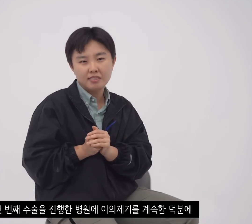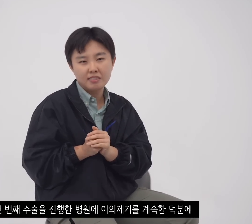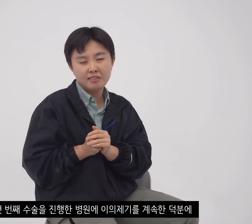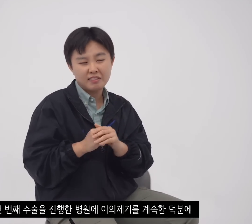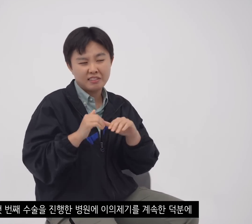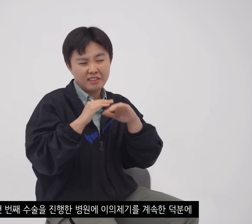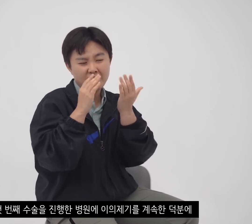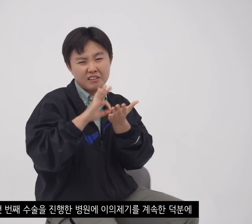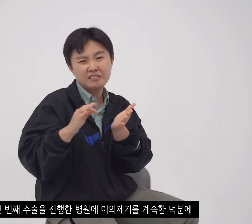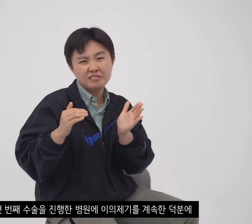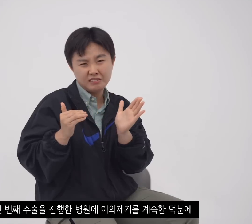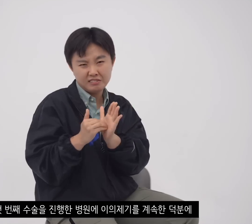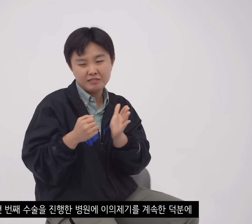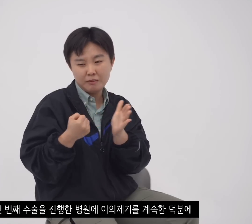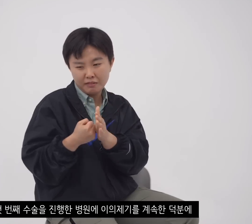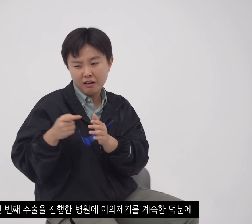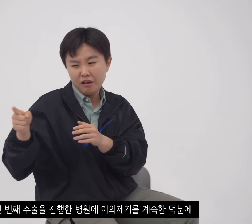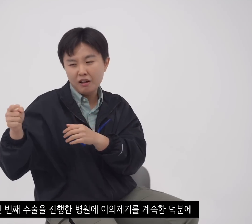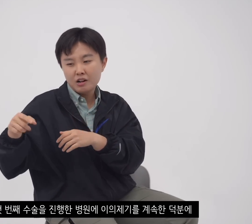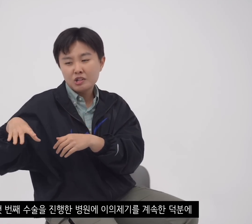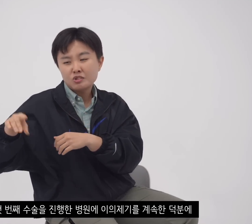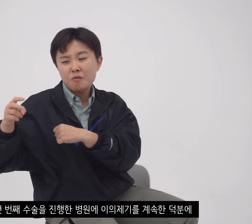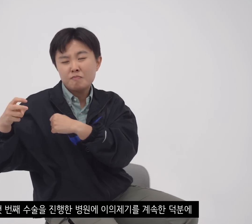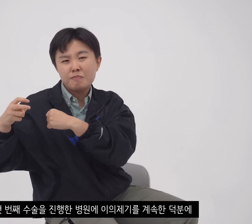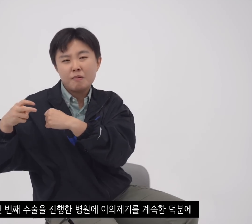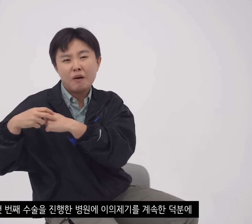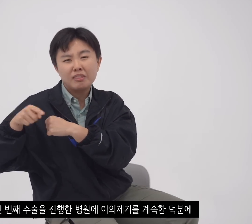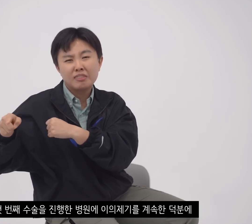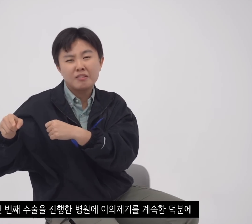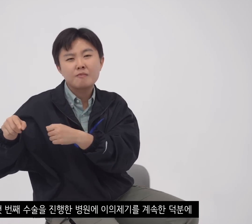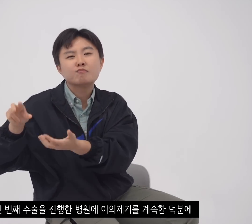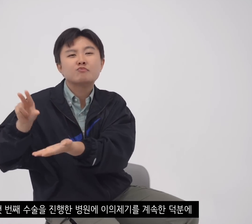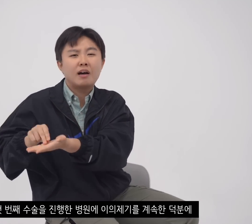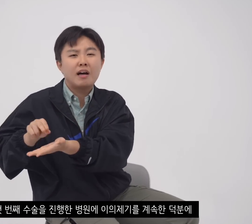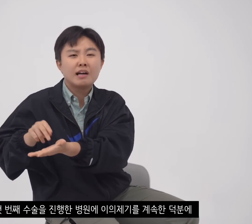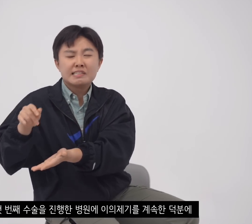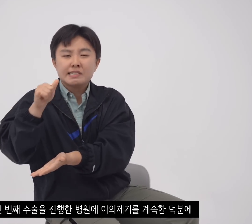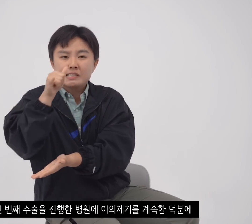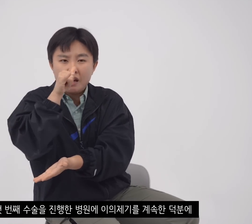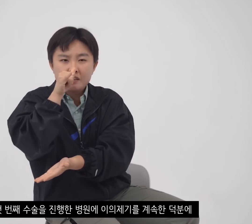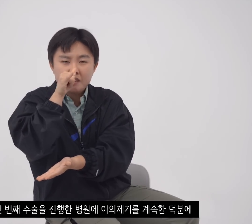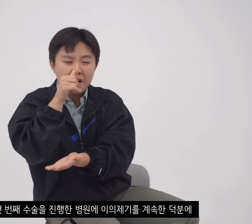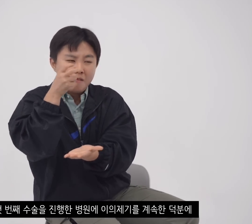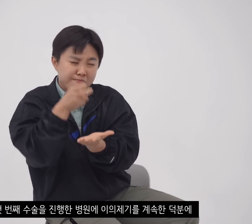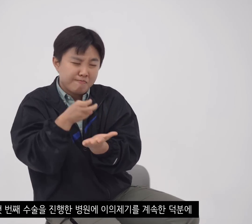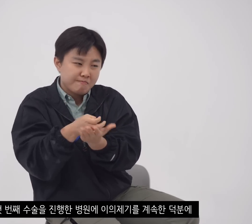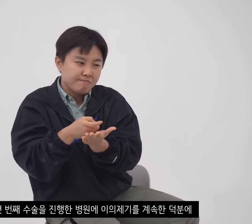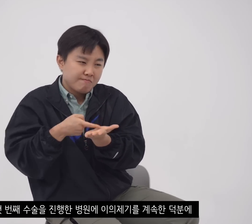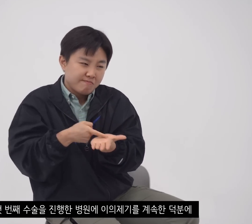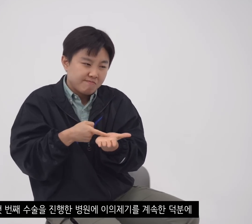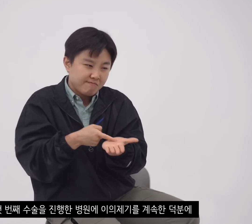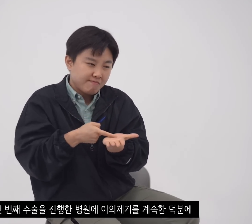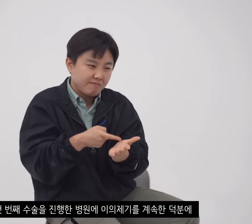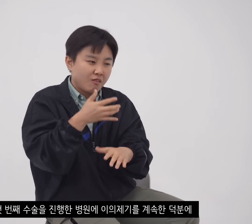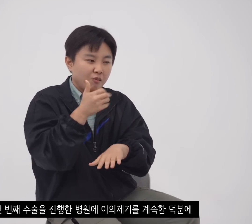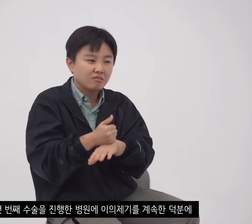Thanks to continuing to appeal to the hospital that performed the first surgery,